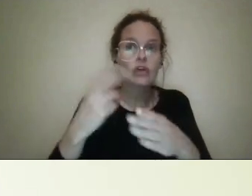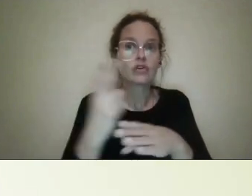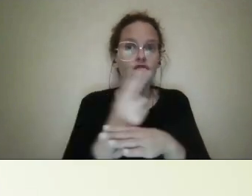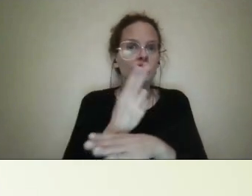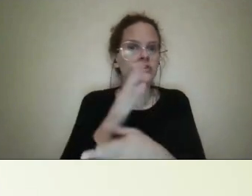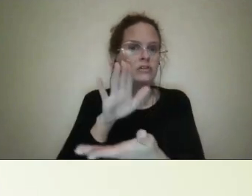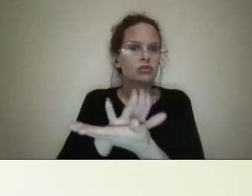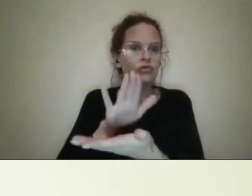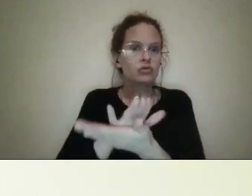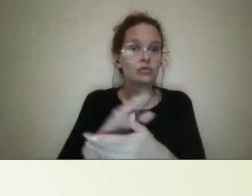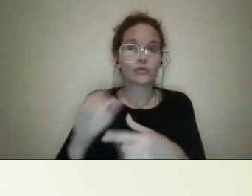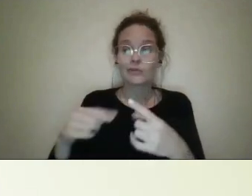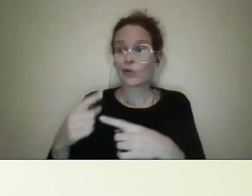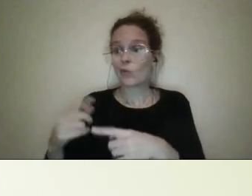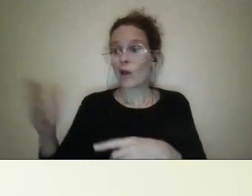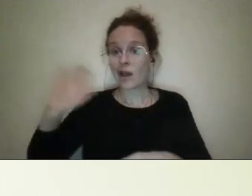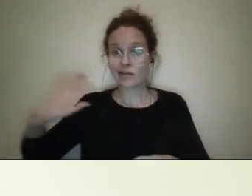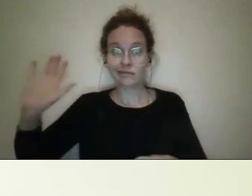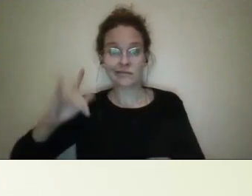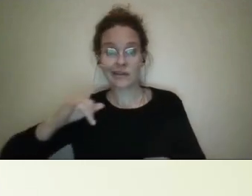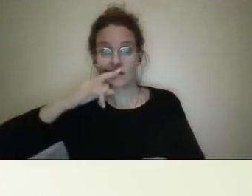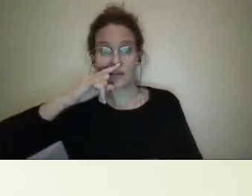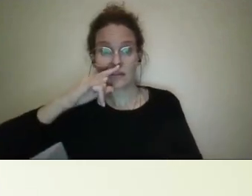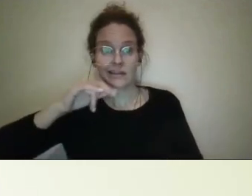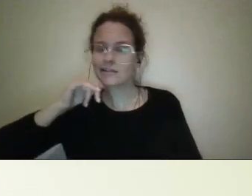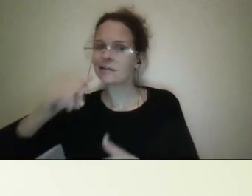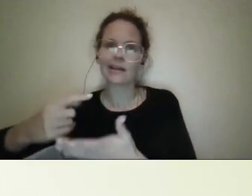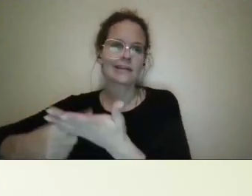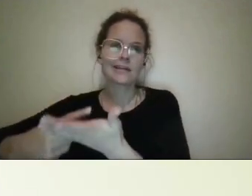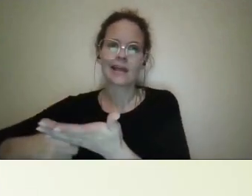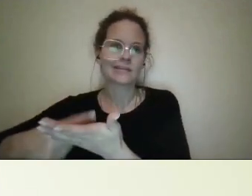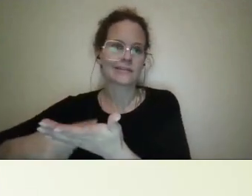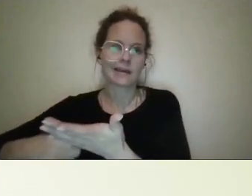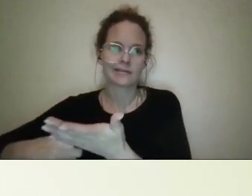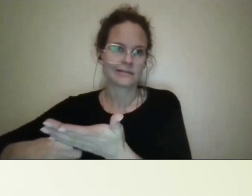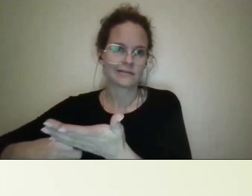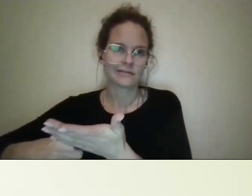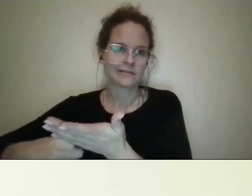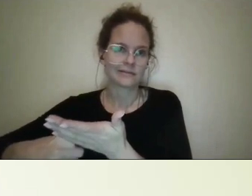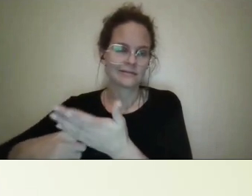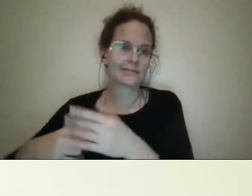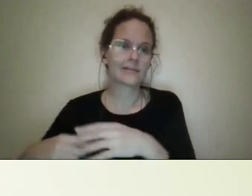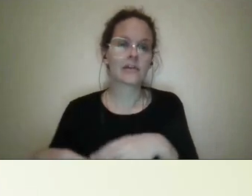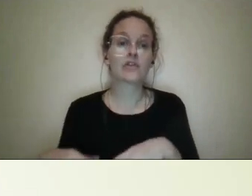Back when we were kids, that was not touched on much. So one of the things we want to do is